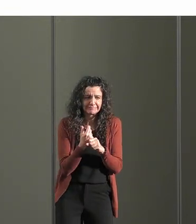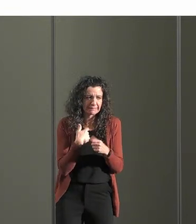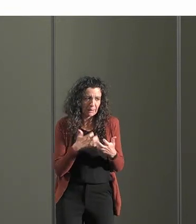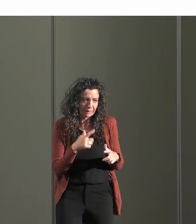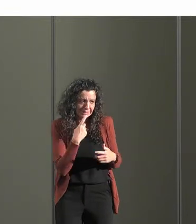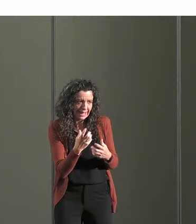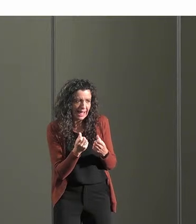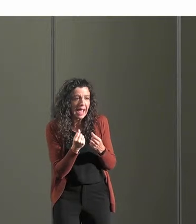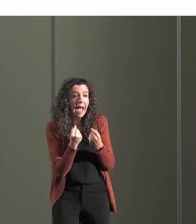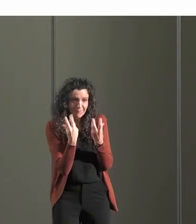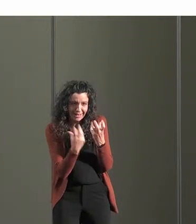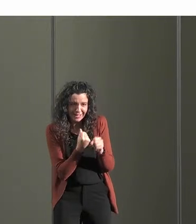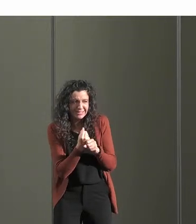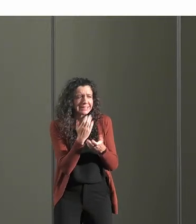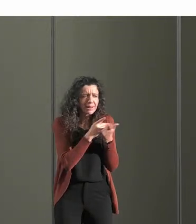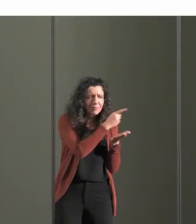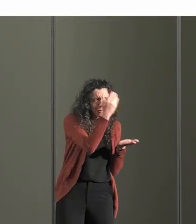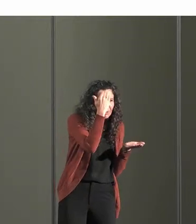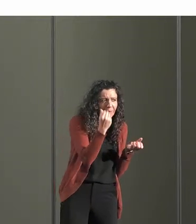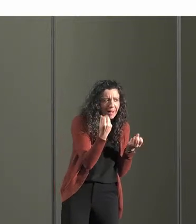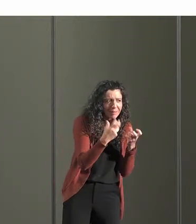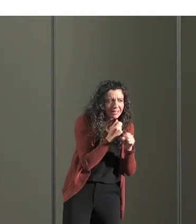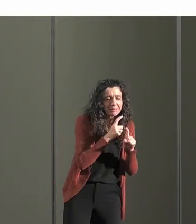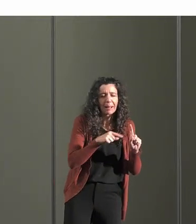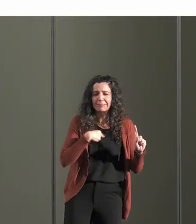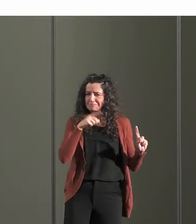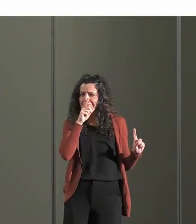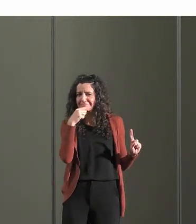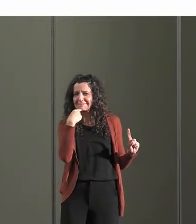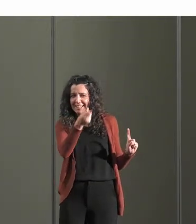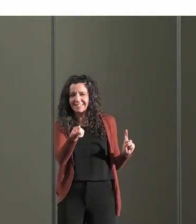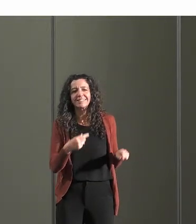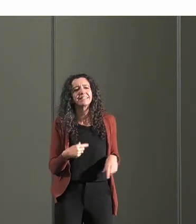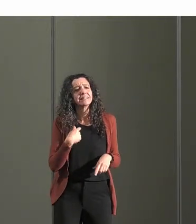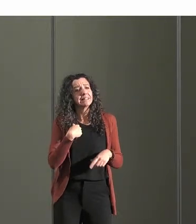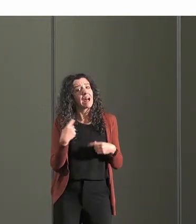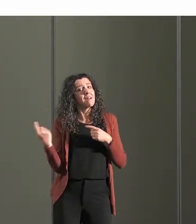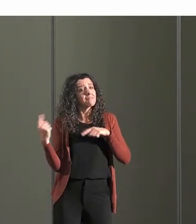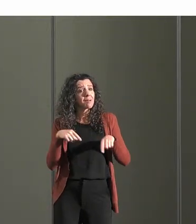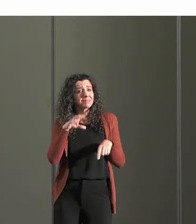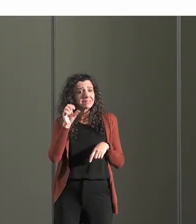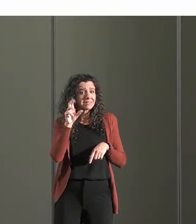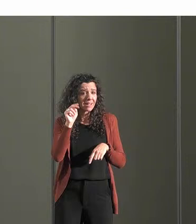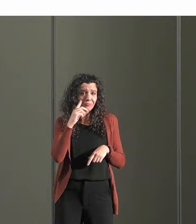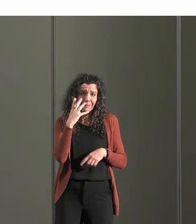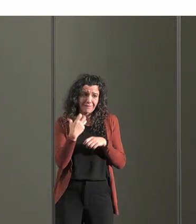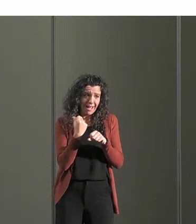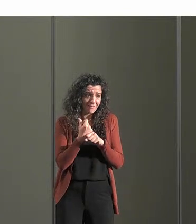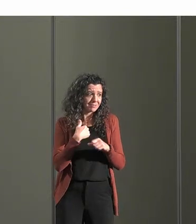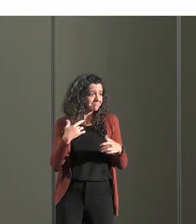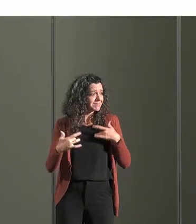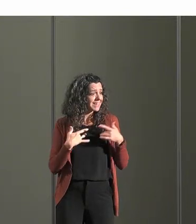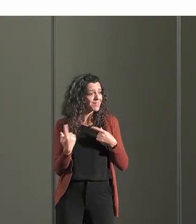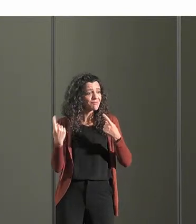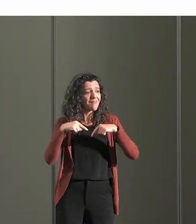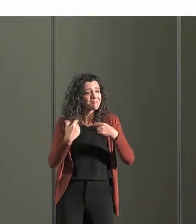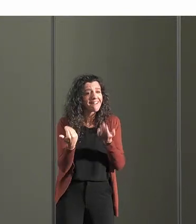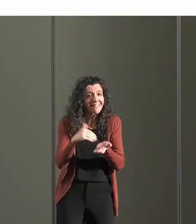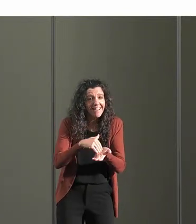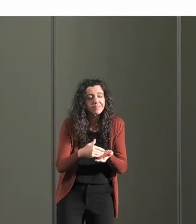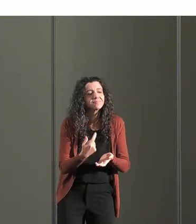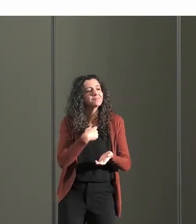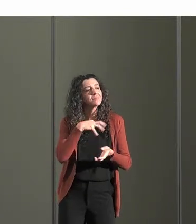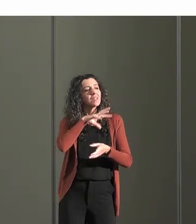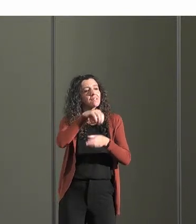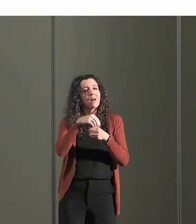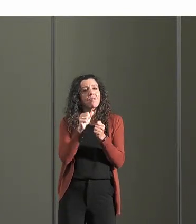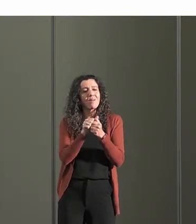than I like to admit. And I think some know how long.